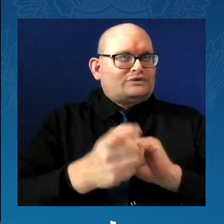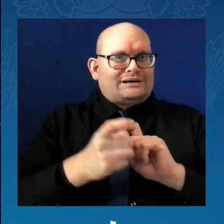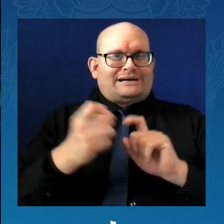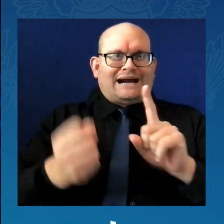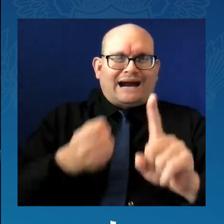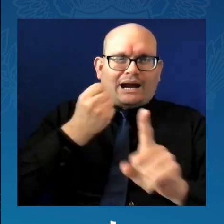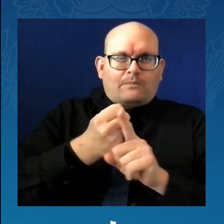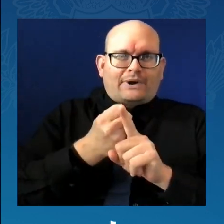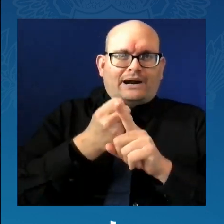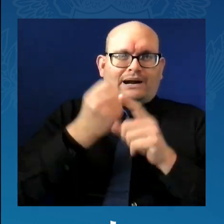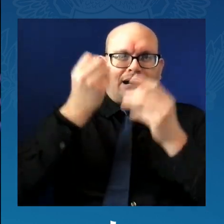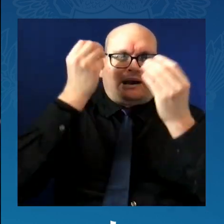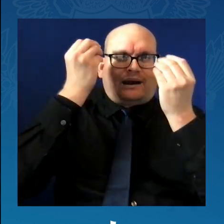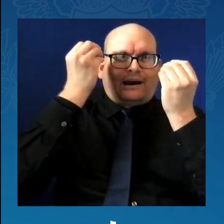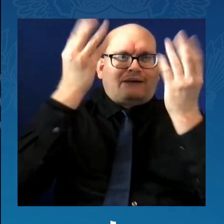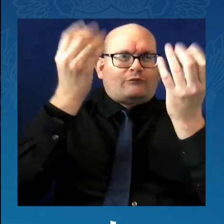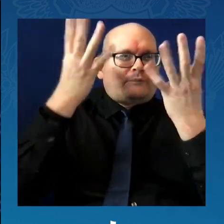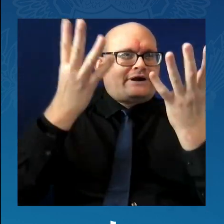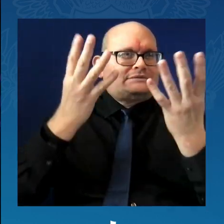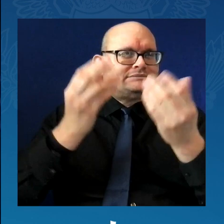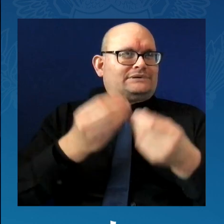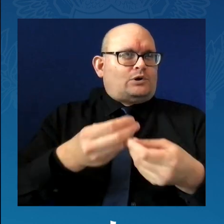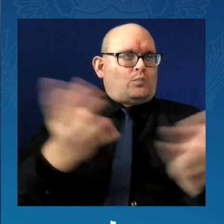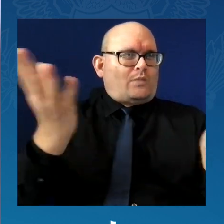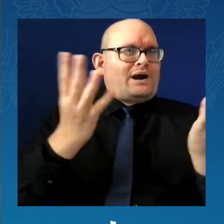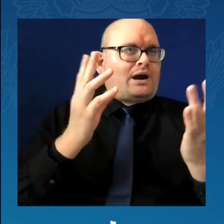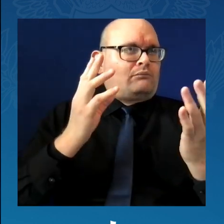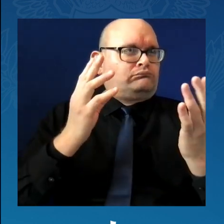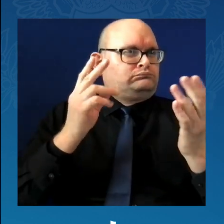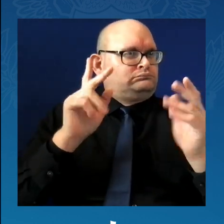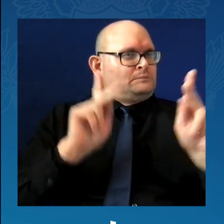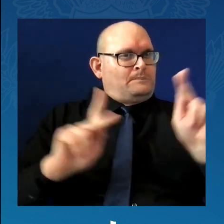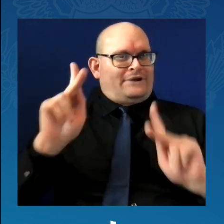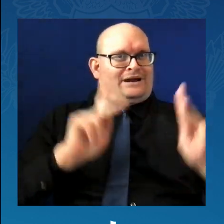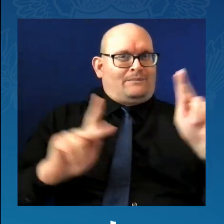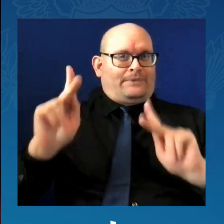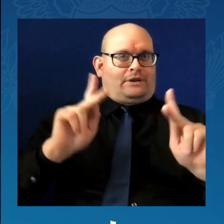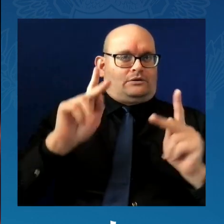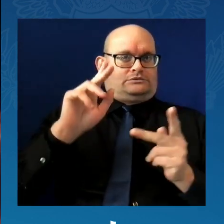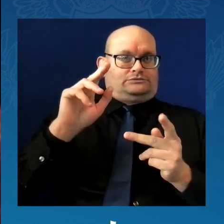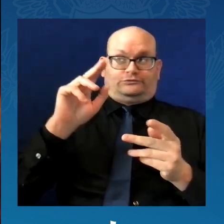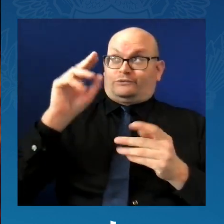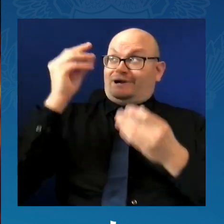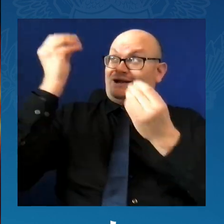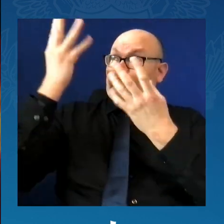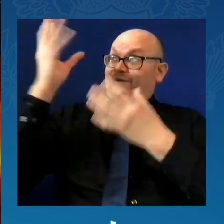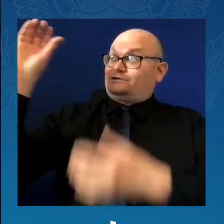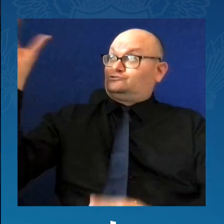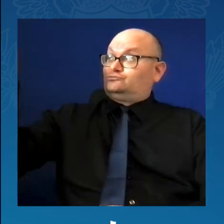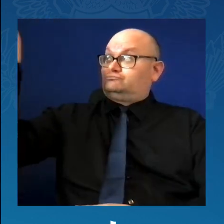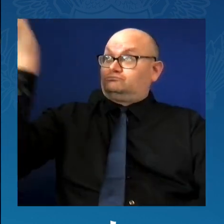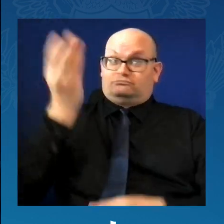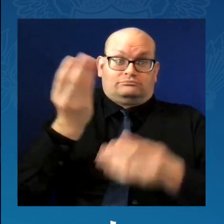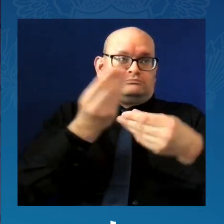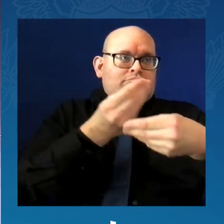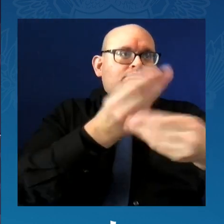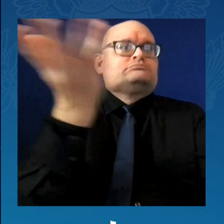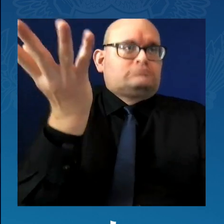Introducing the Earth Information Center Mass. Working with our federal partners will equip decision makers with the information